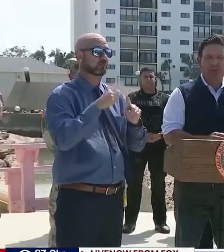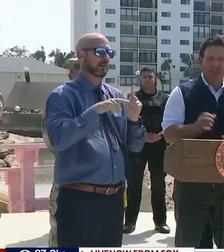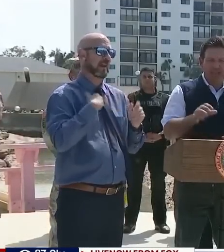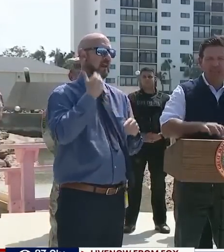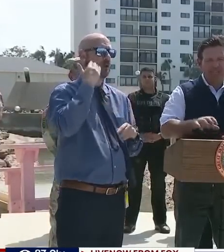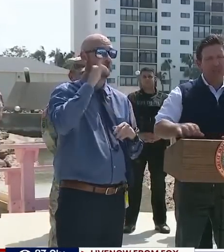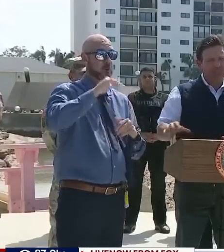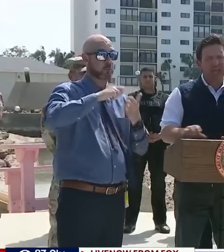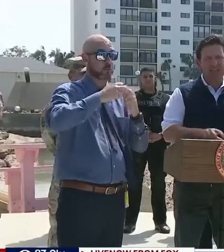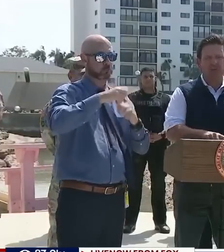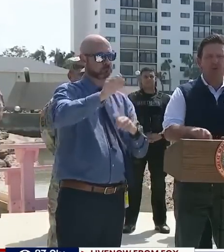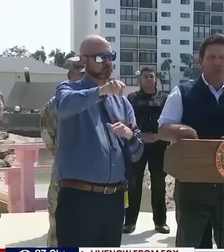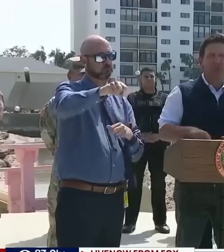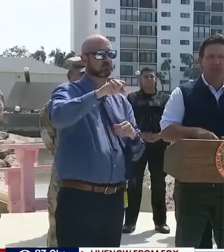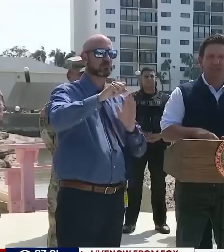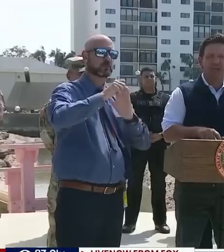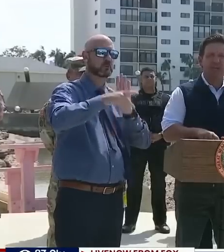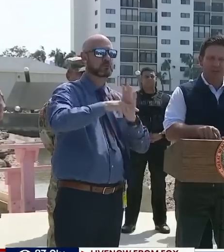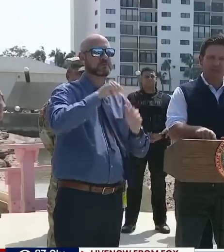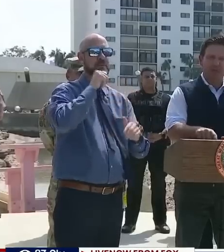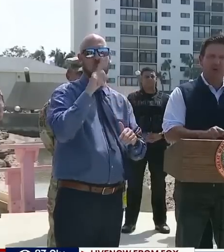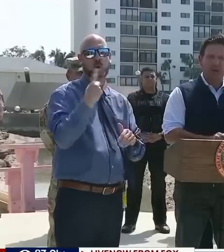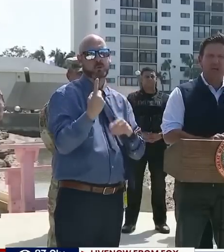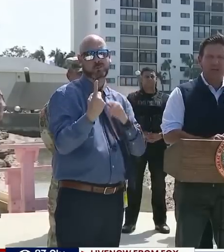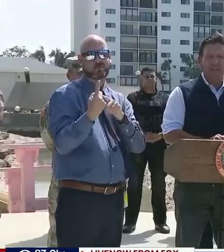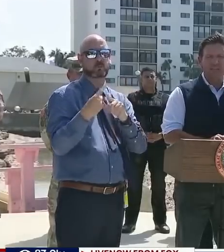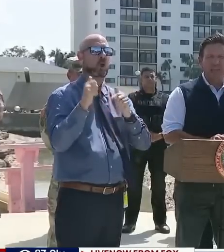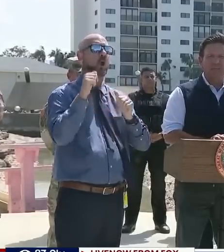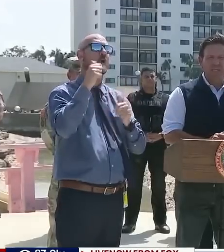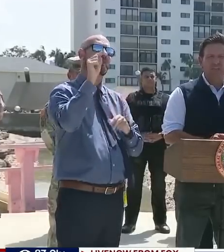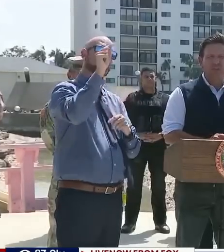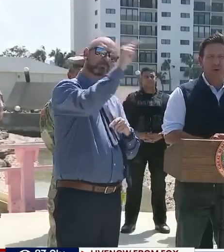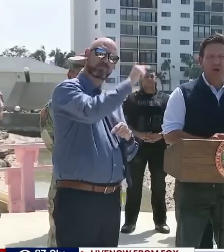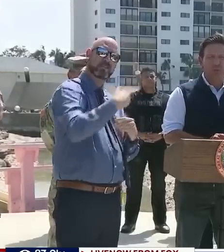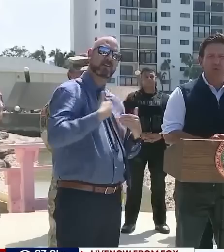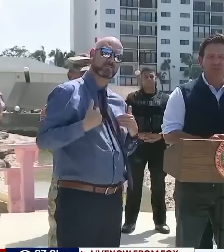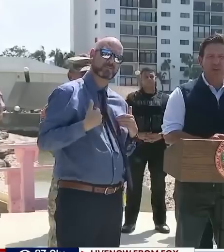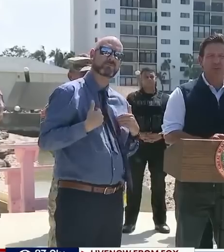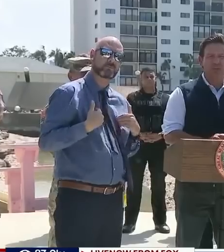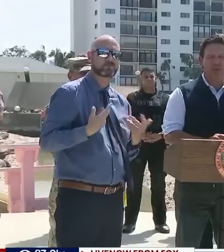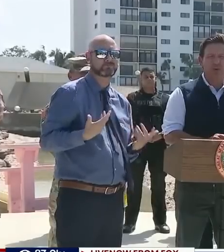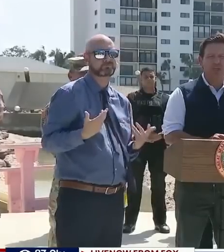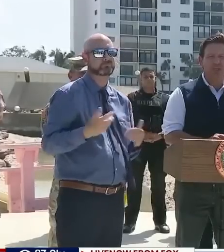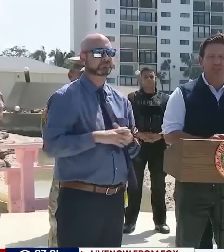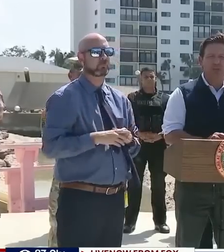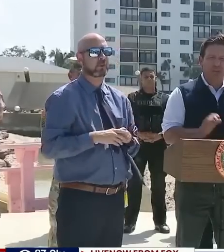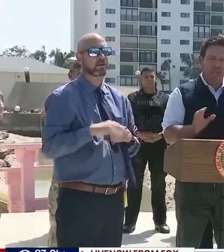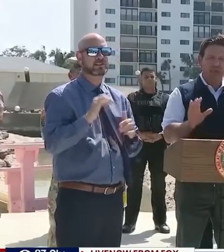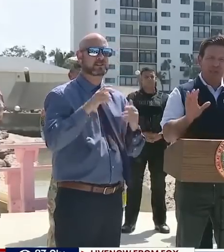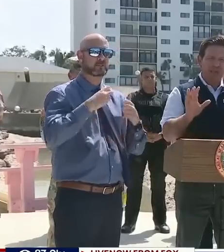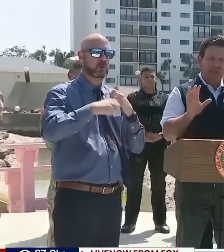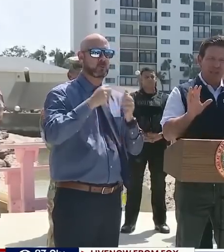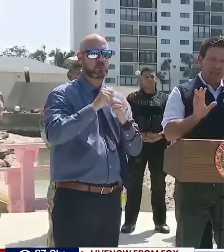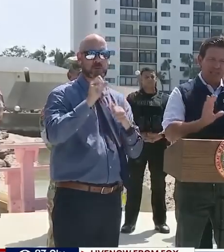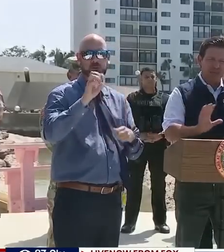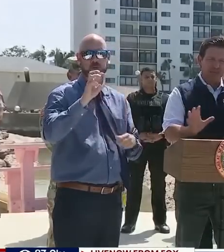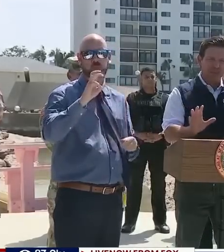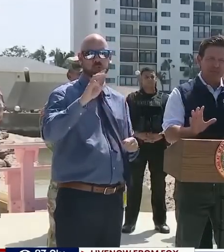talked to his team. there's different things that potentially we can do. uh, to be helpful. in those situations. But yes, I am aware of the problem and and St. Pete's. Not the only